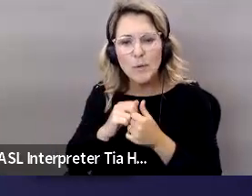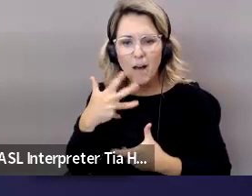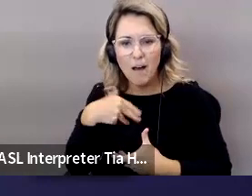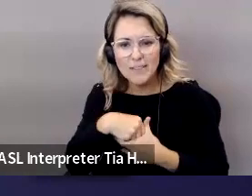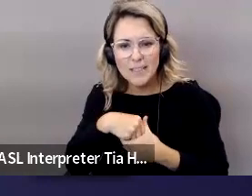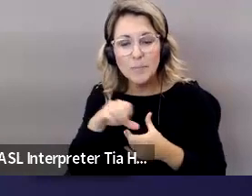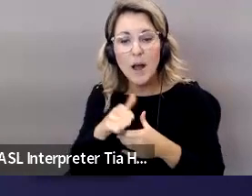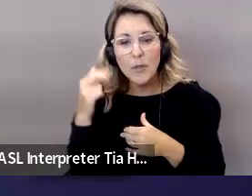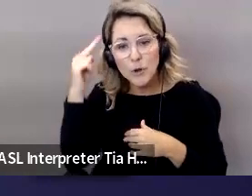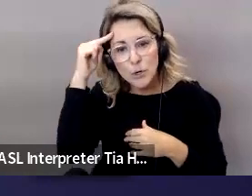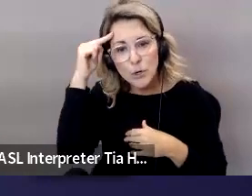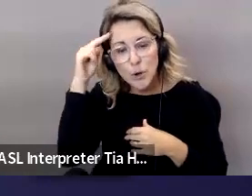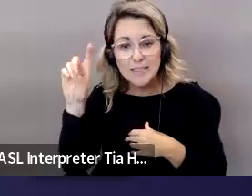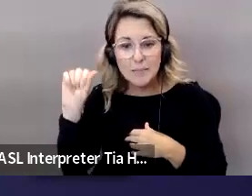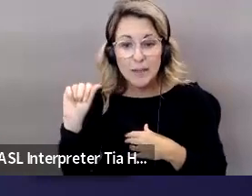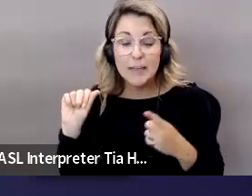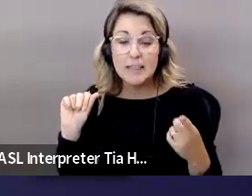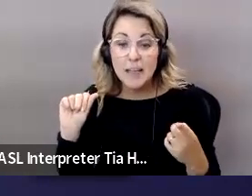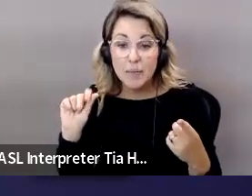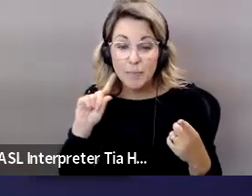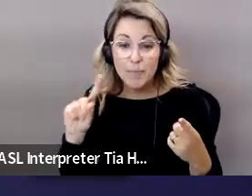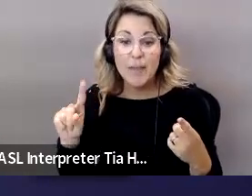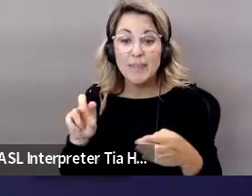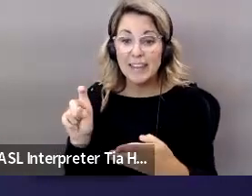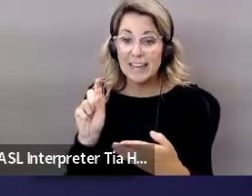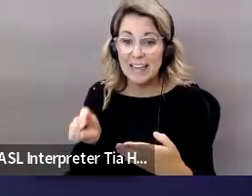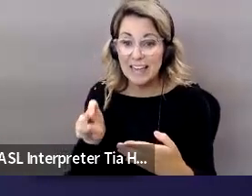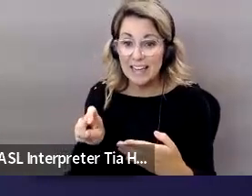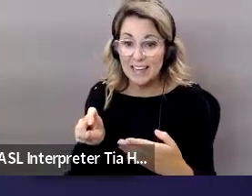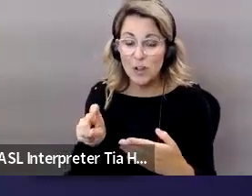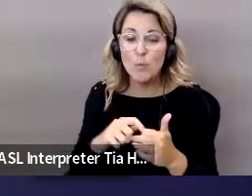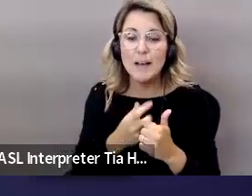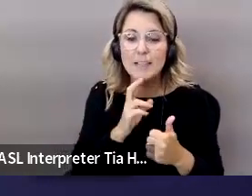whereas in the need statement it was about outcomes for children with neurodevelopmental